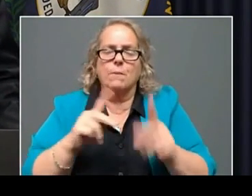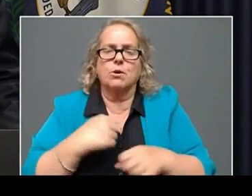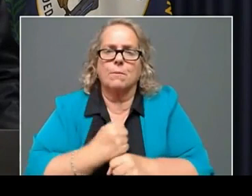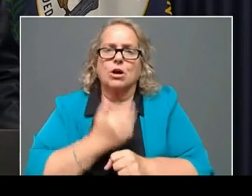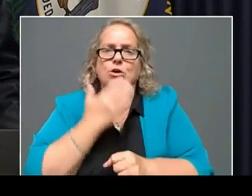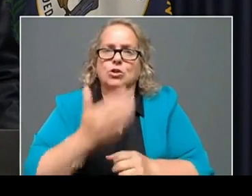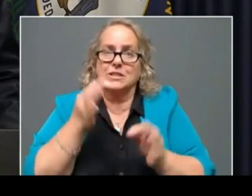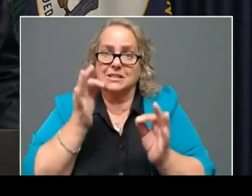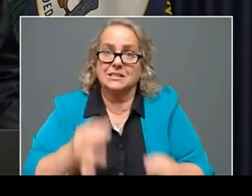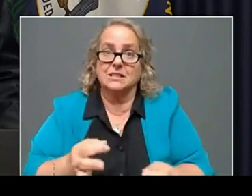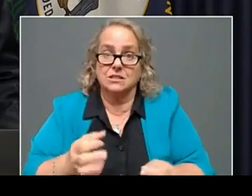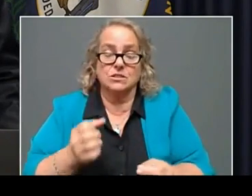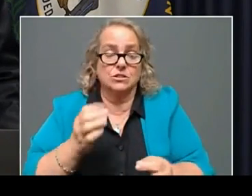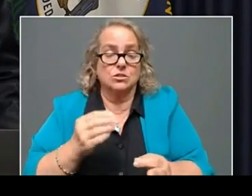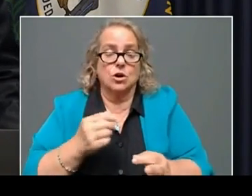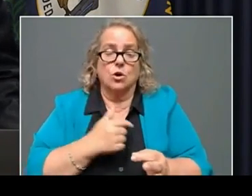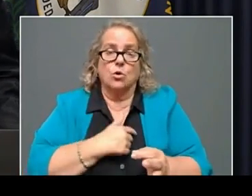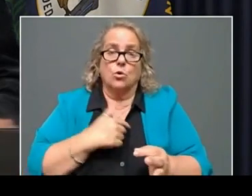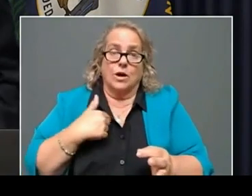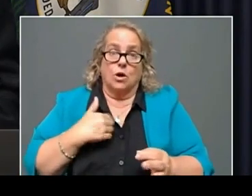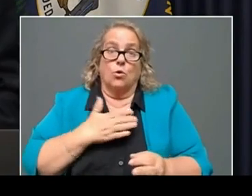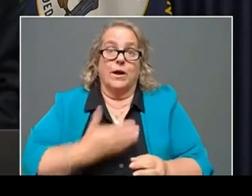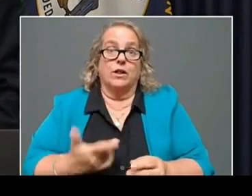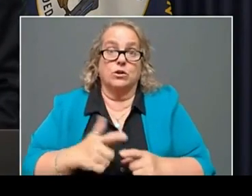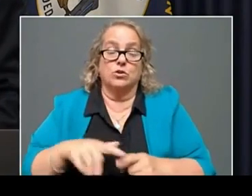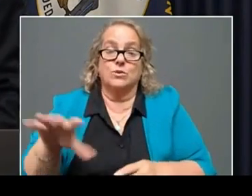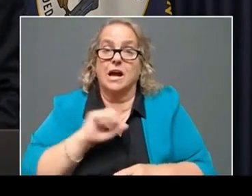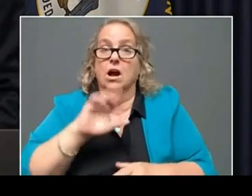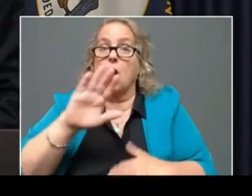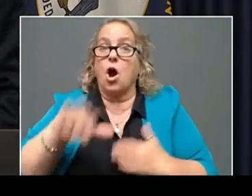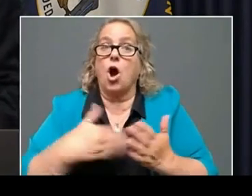we can we can we're willing to take all the all the difficult questions. But